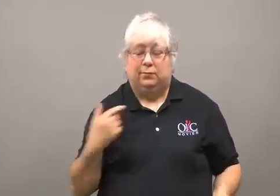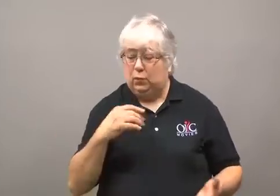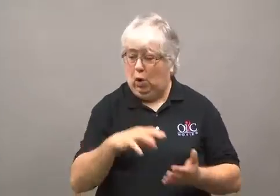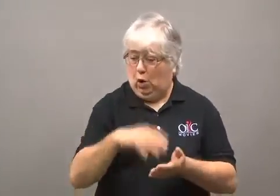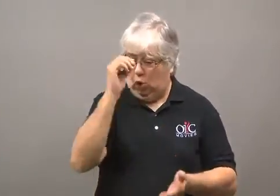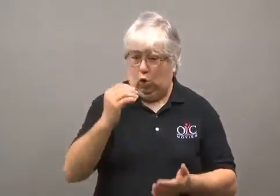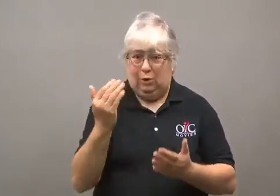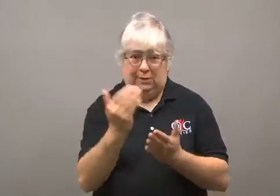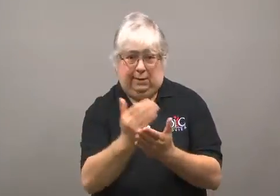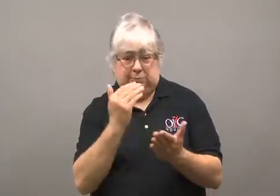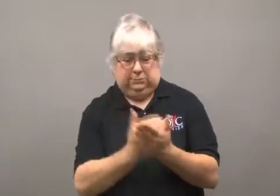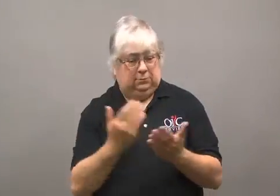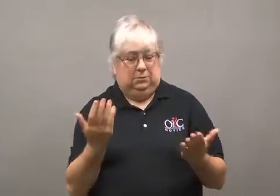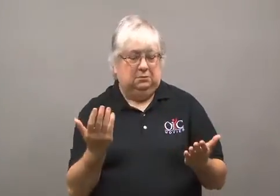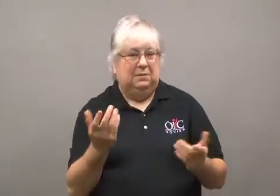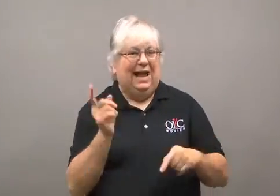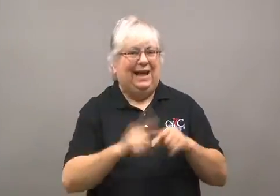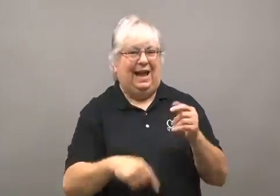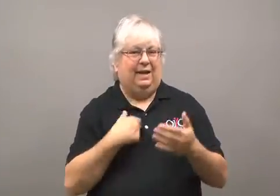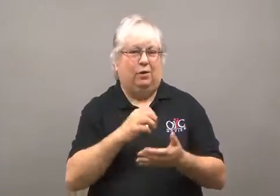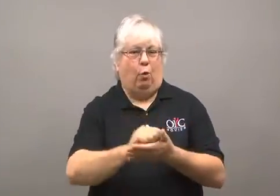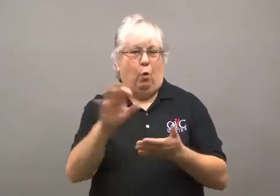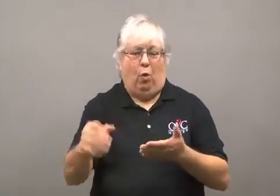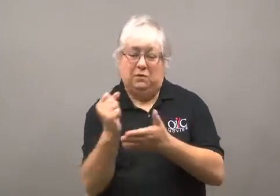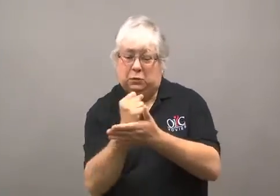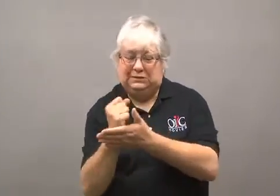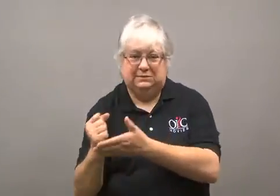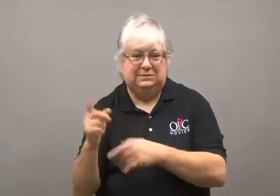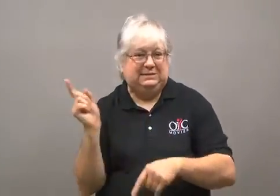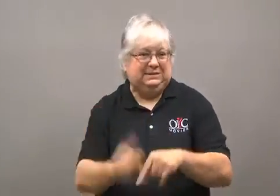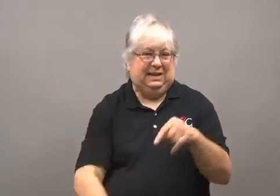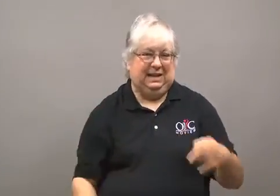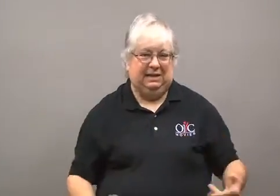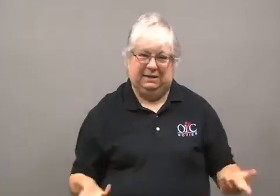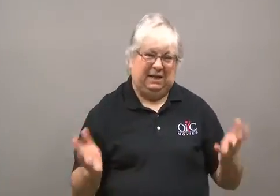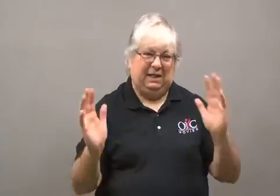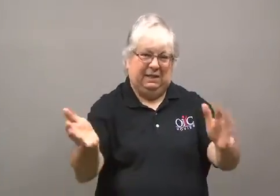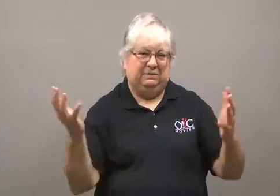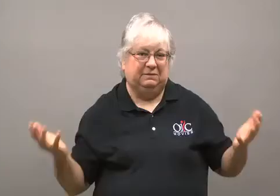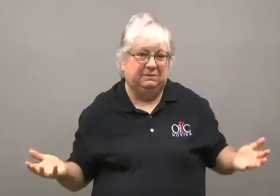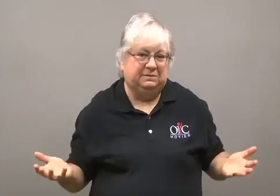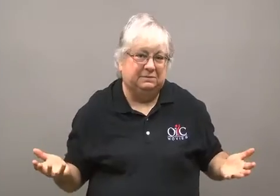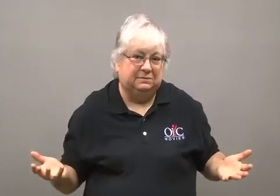He said lessons were learned from that, and that history can't be erased.